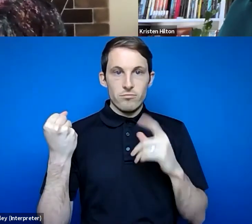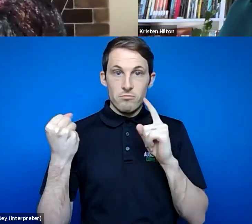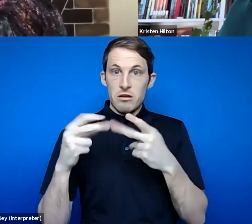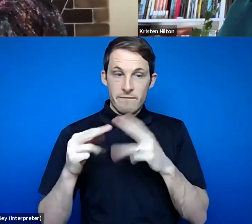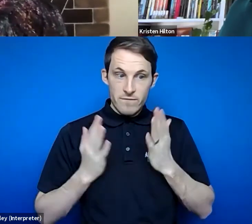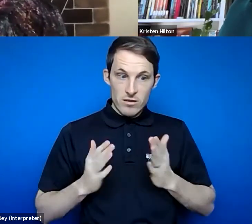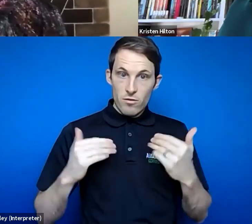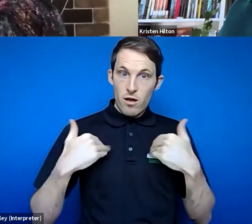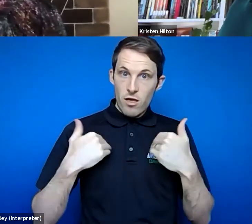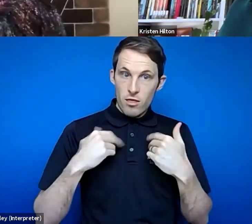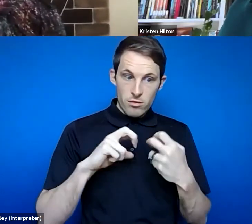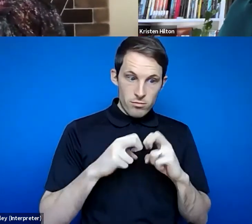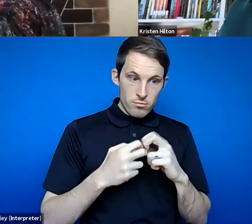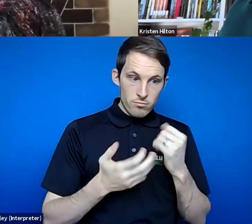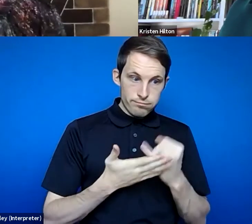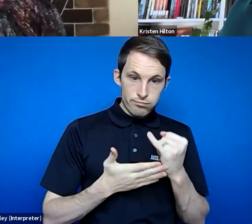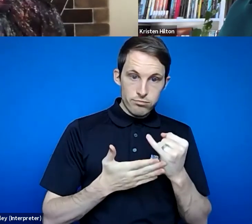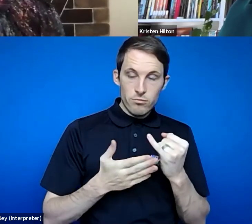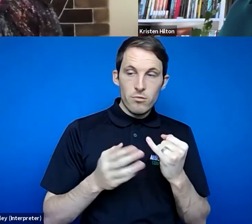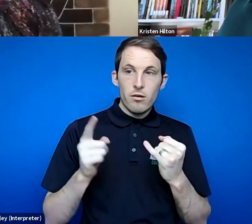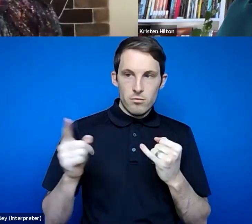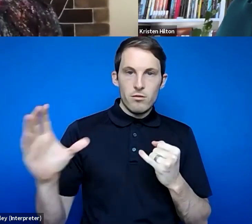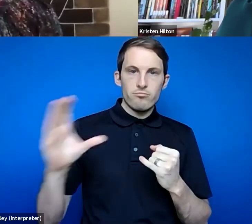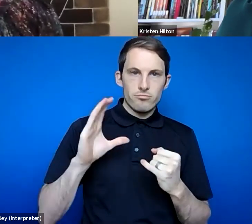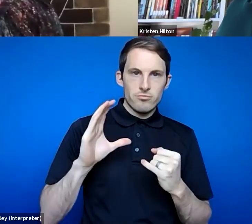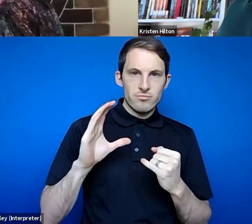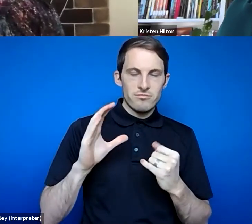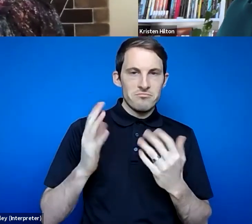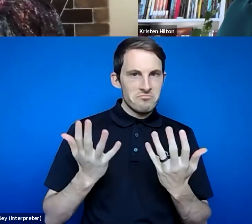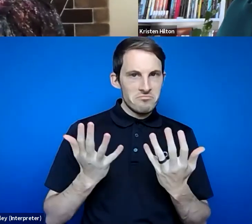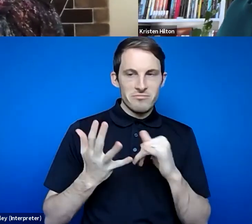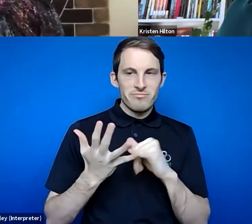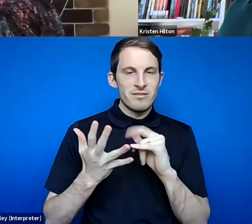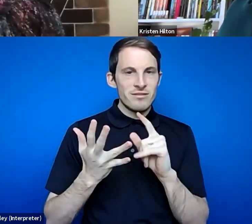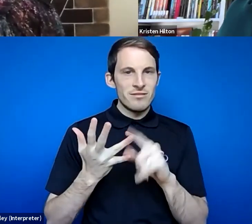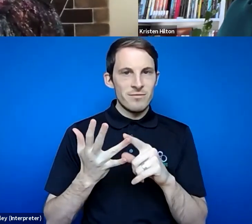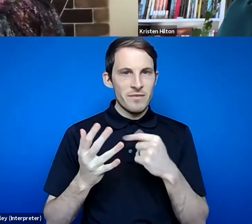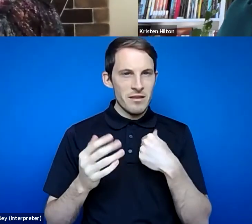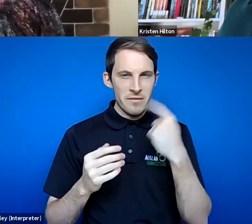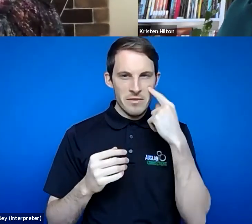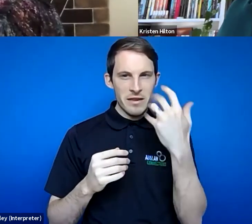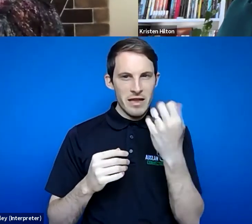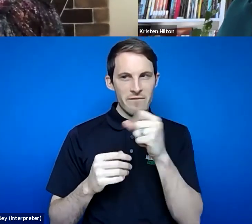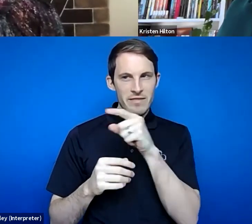to rely on your travel insurance. I still think there are pockets of that kind of discrimination